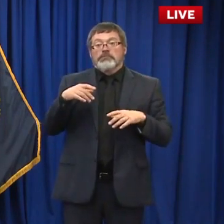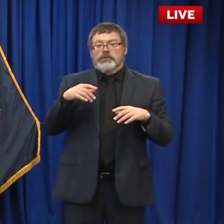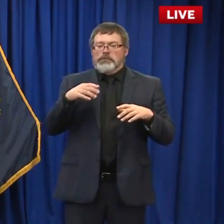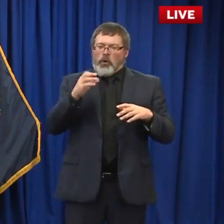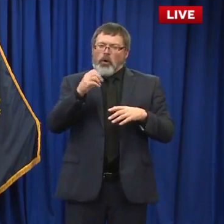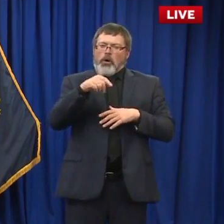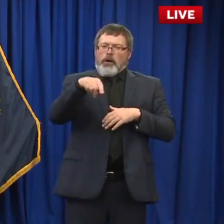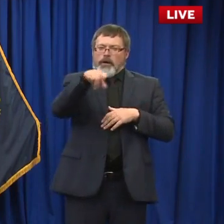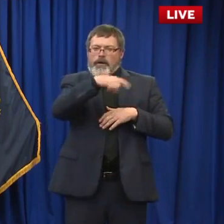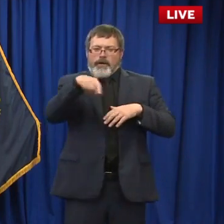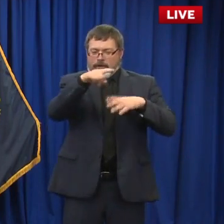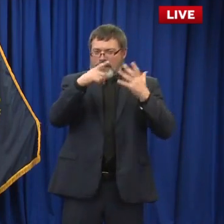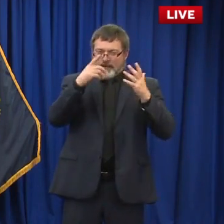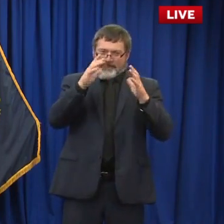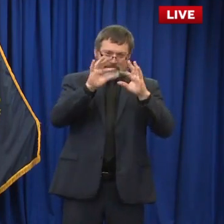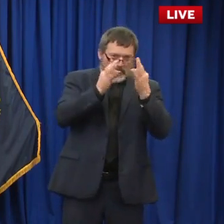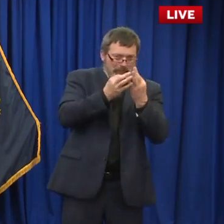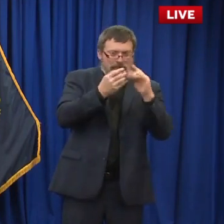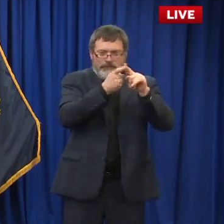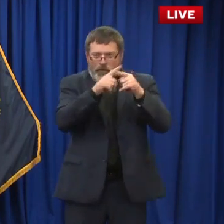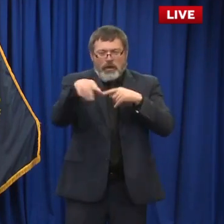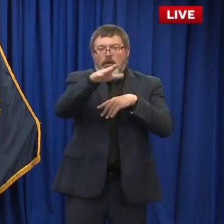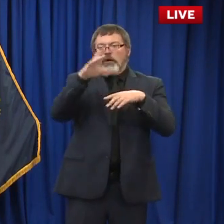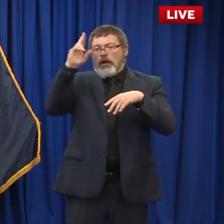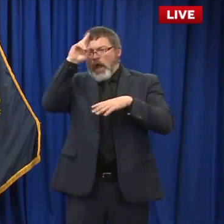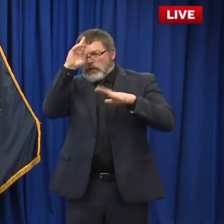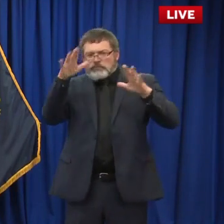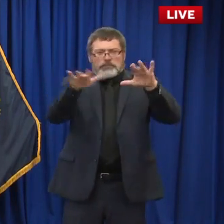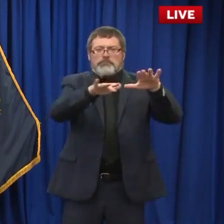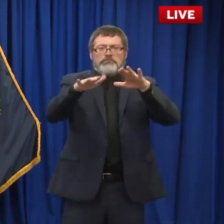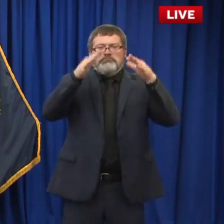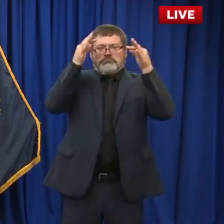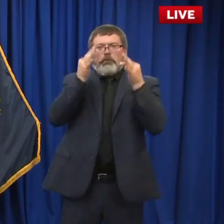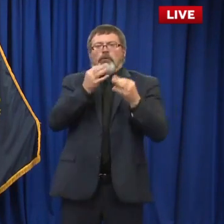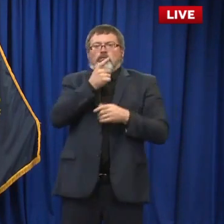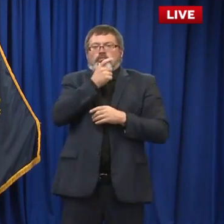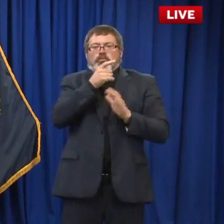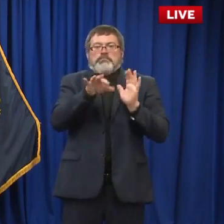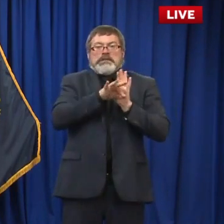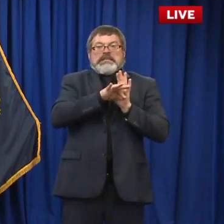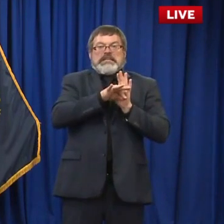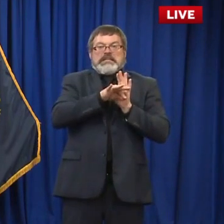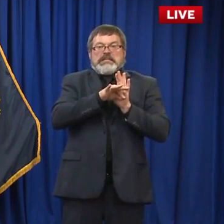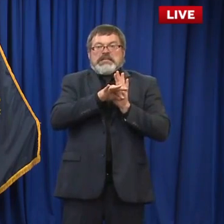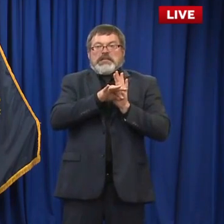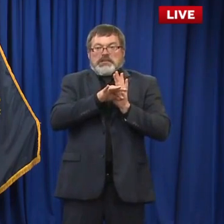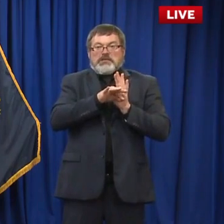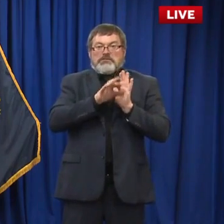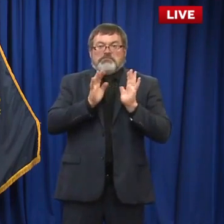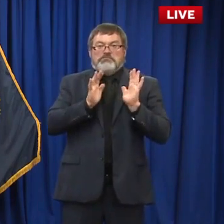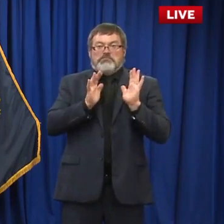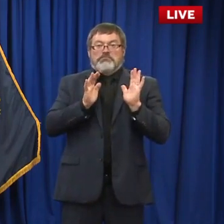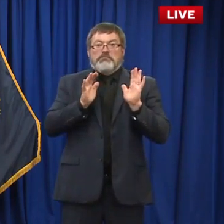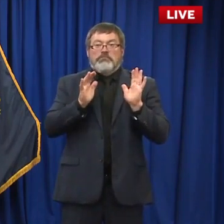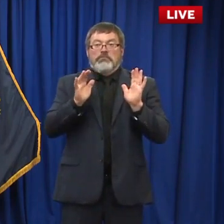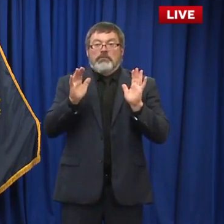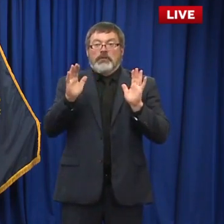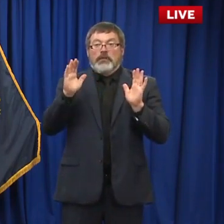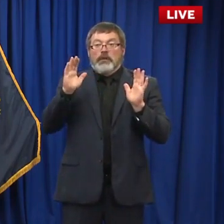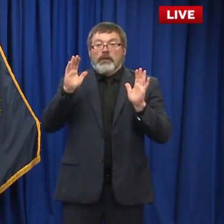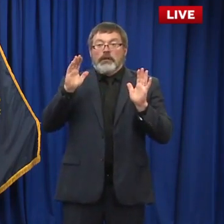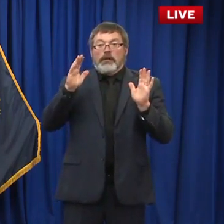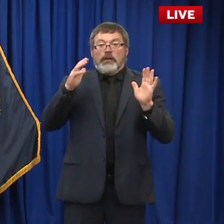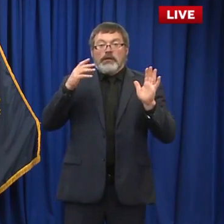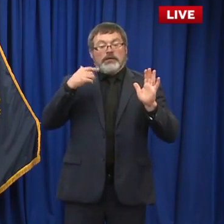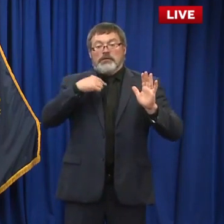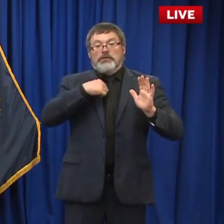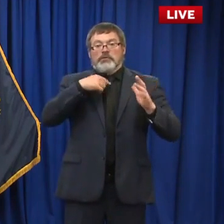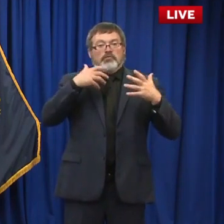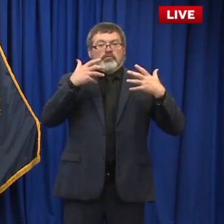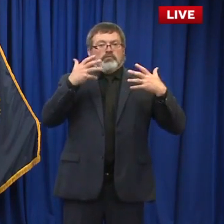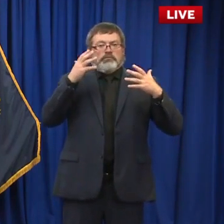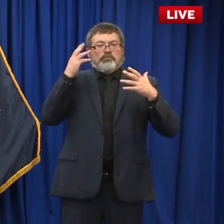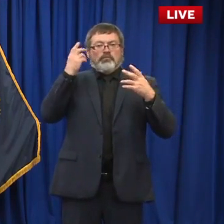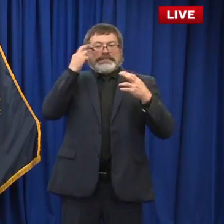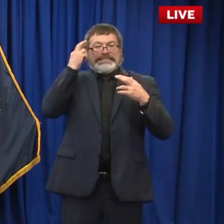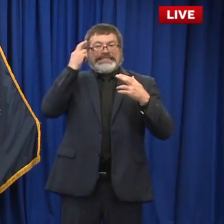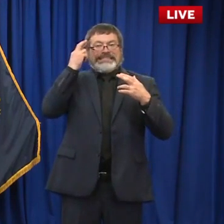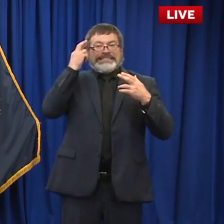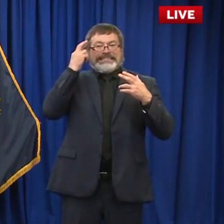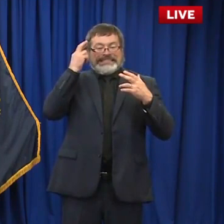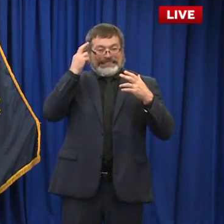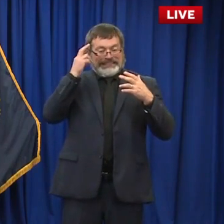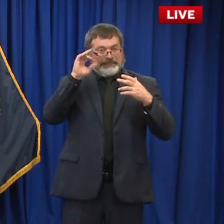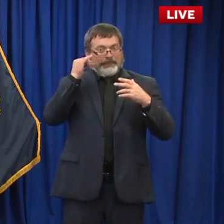AND WE ALSO GIVE THE FLEXIBILITY TO THE HOSPITAL THAT IF THE PICTURE IN THE COMMUNITY OR EVEN IN THE E.R. CHANGES, THEY NEED THAT FLEXIBILITY TO PULL BACK, SO IF IN ONE EVENING, THEY SEE